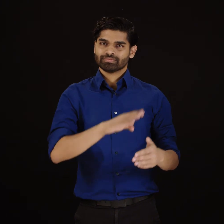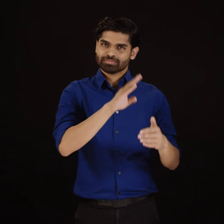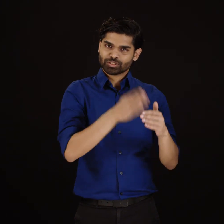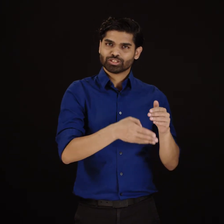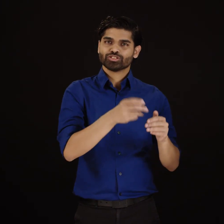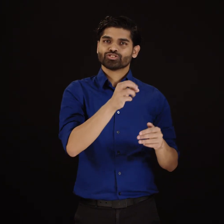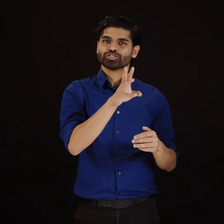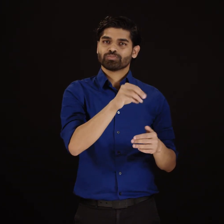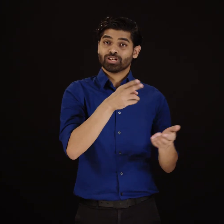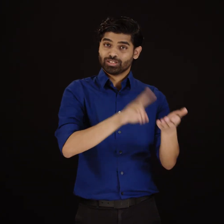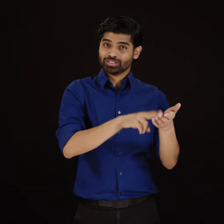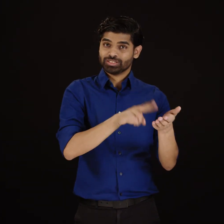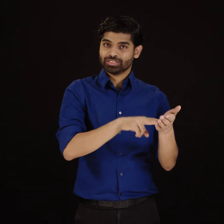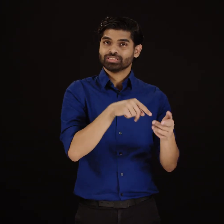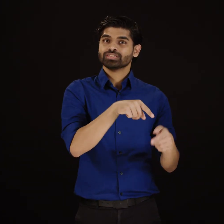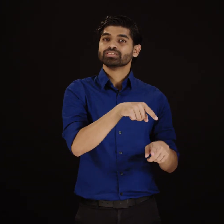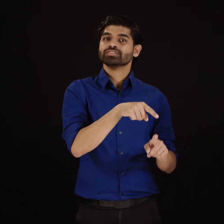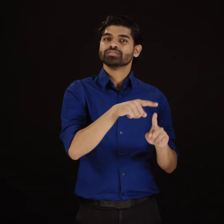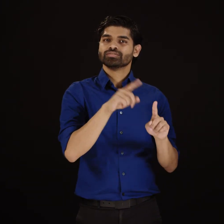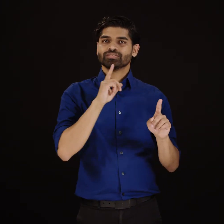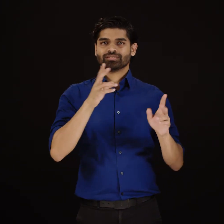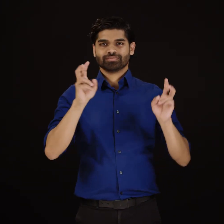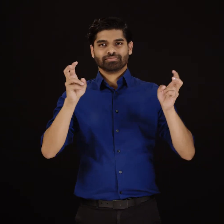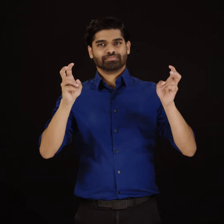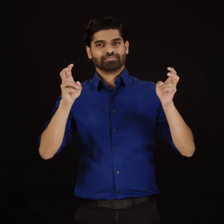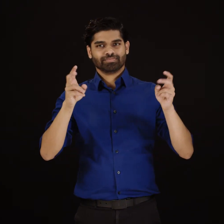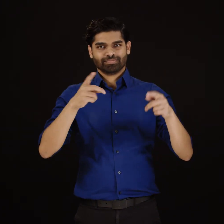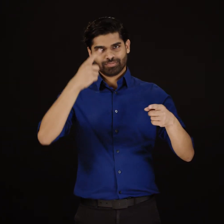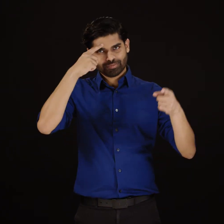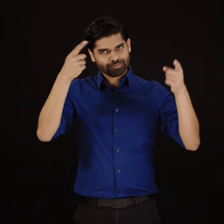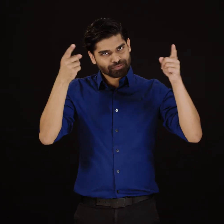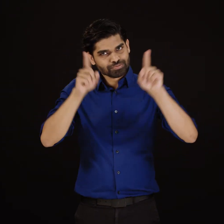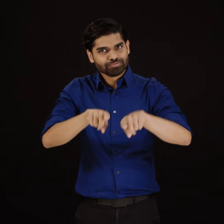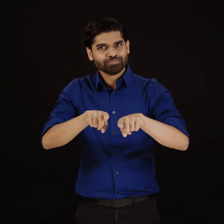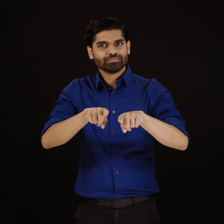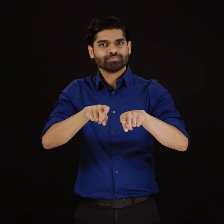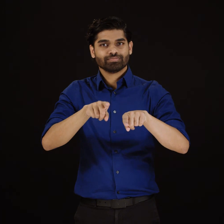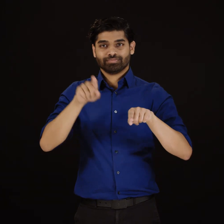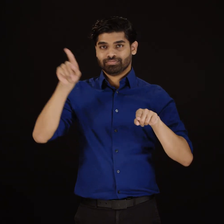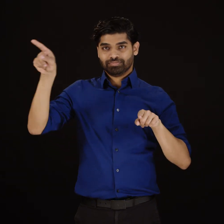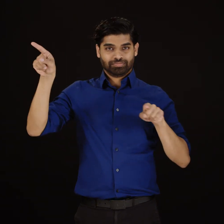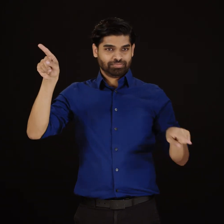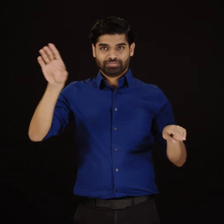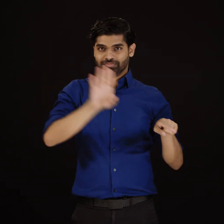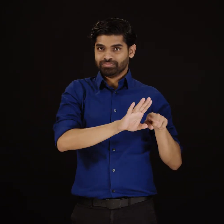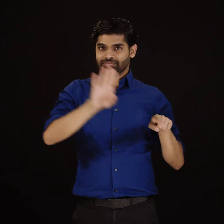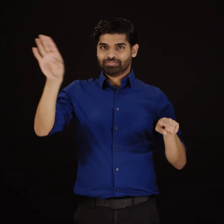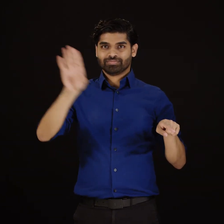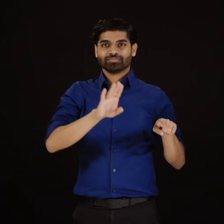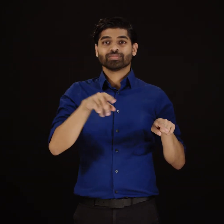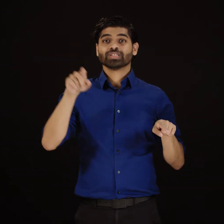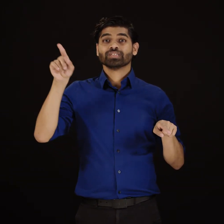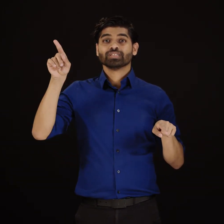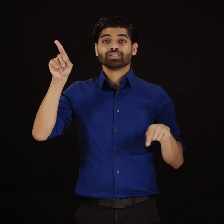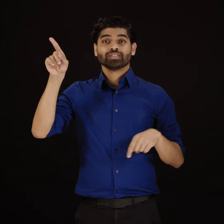A Fixed-term Contract is a binding agreement between a service provider and a customer that has a set duration